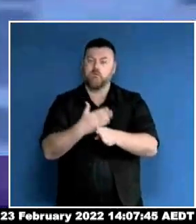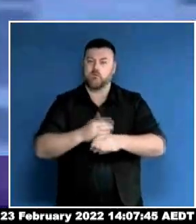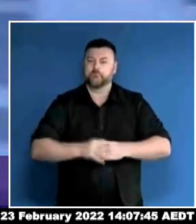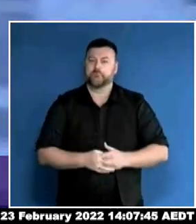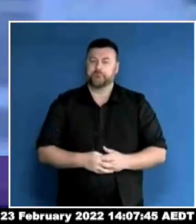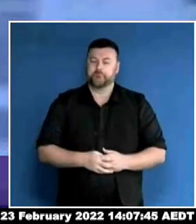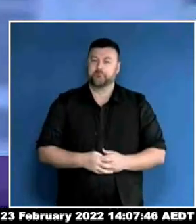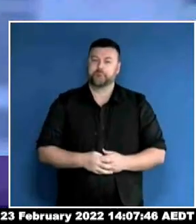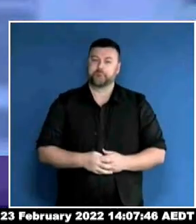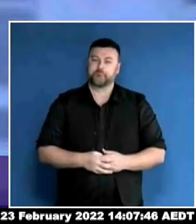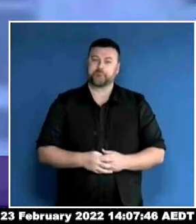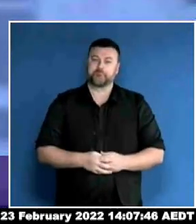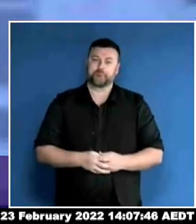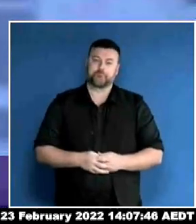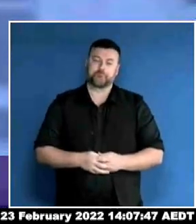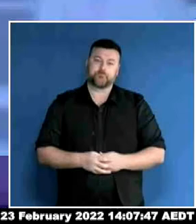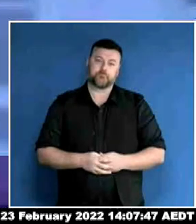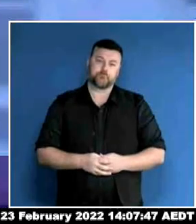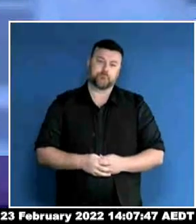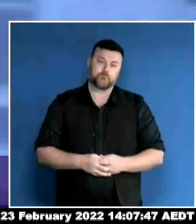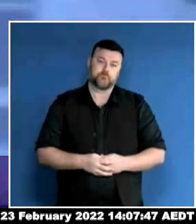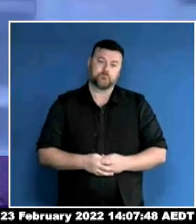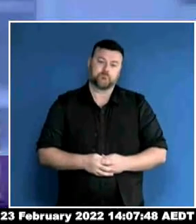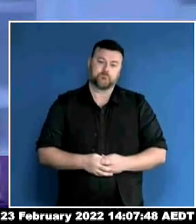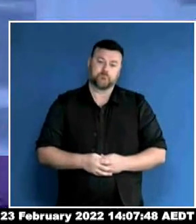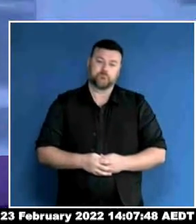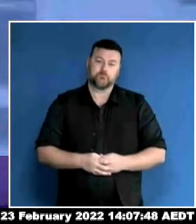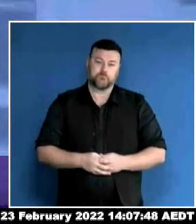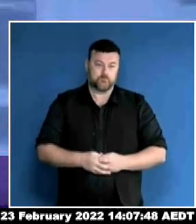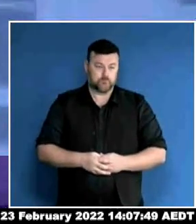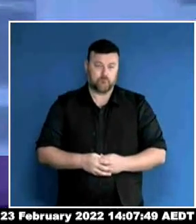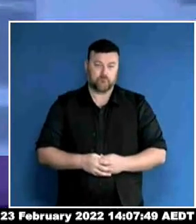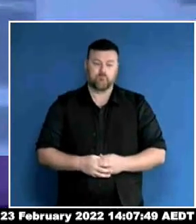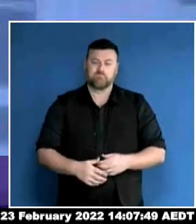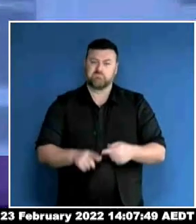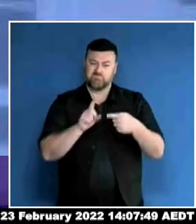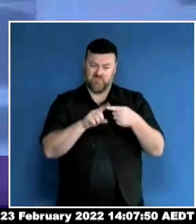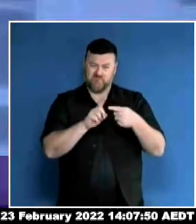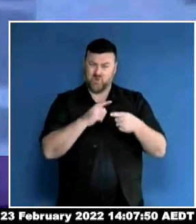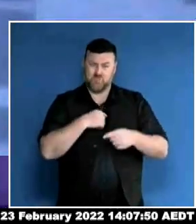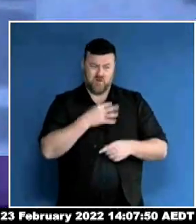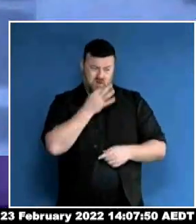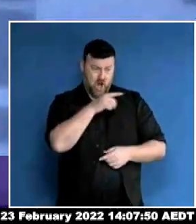The first one is assessing the suitability of AimBig clients for the program.